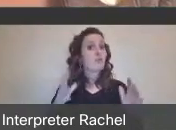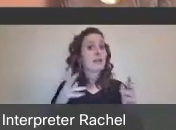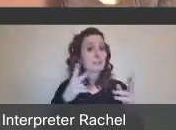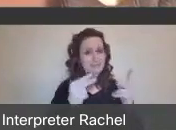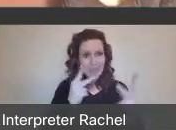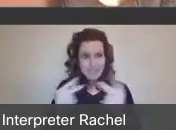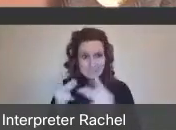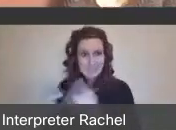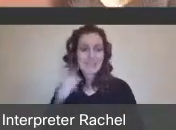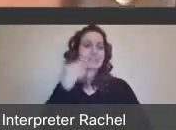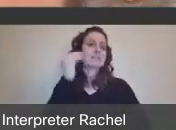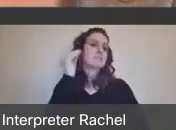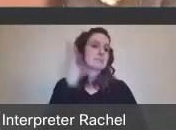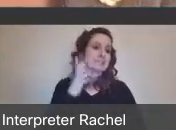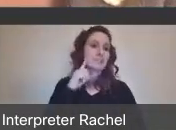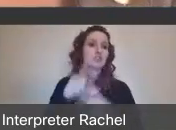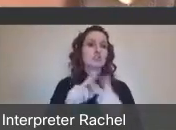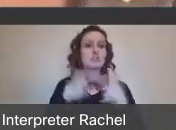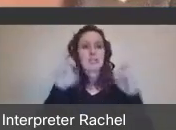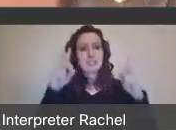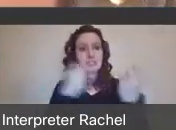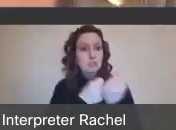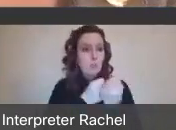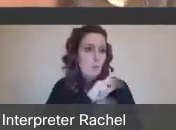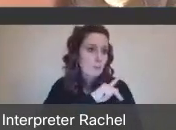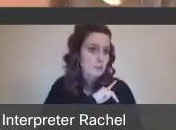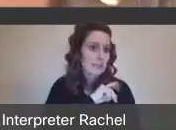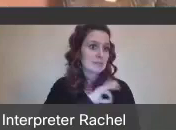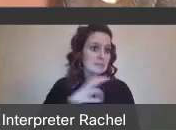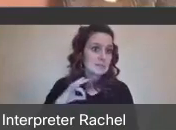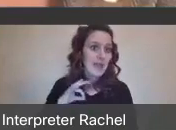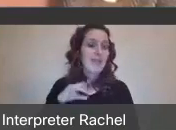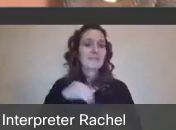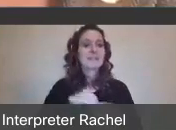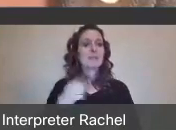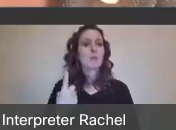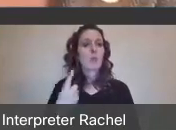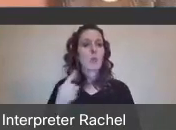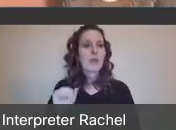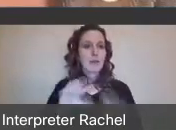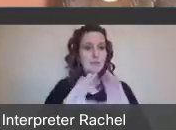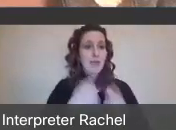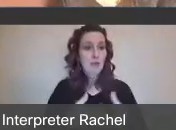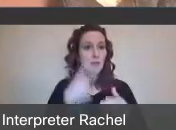teachers and educational support personnel that were in the 1A category because of their age or